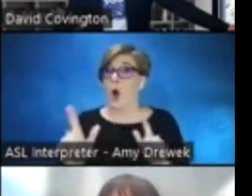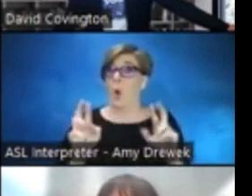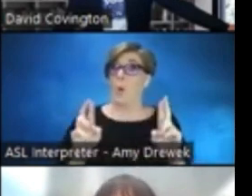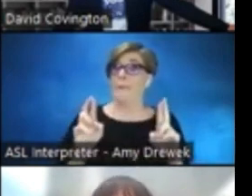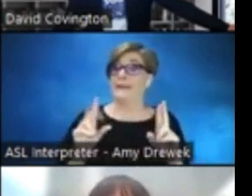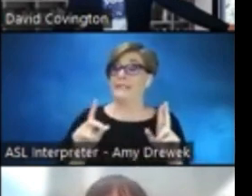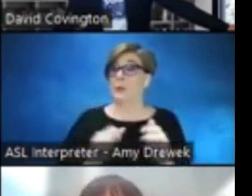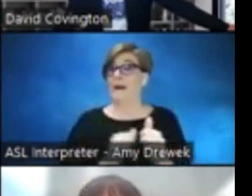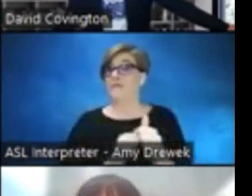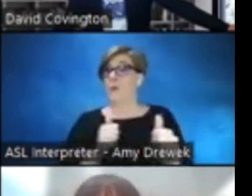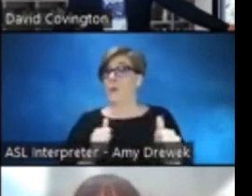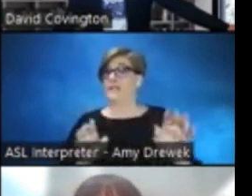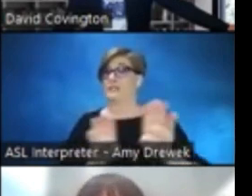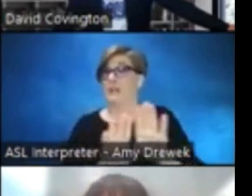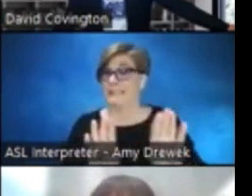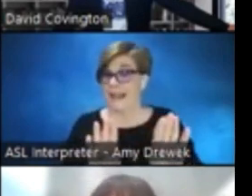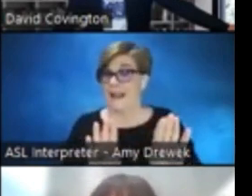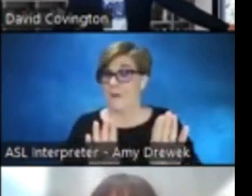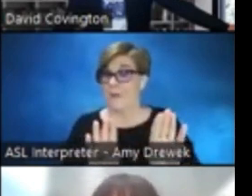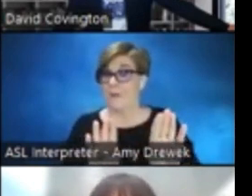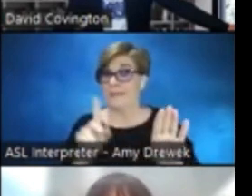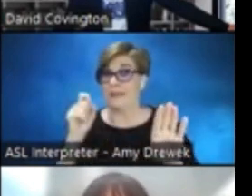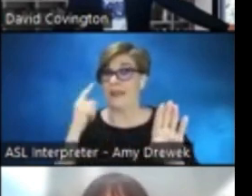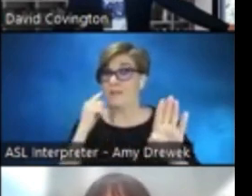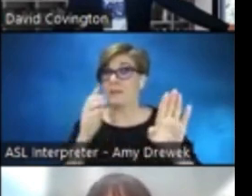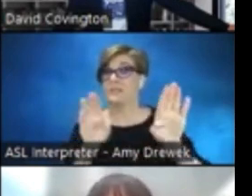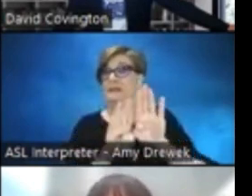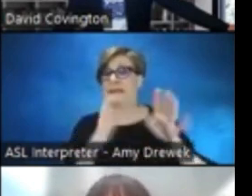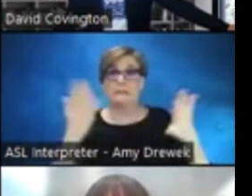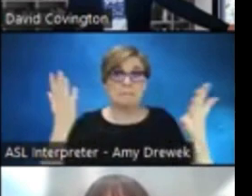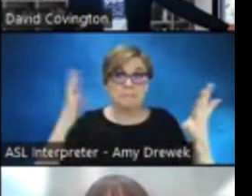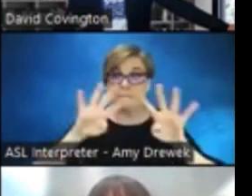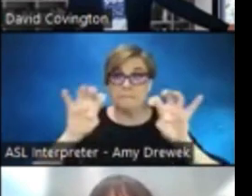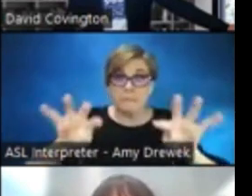WE DON'T KNOW WHAT IS GOING TO LOOK LIKE.